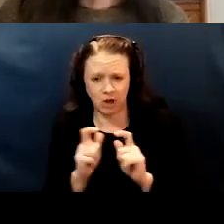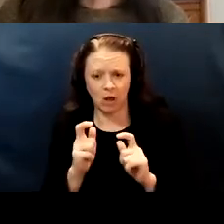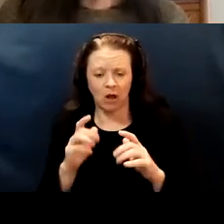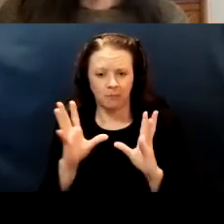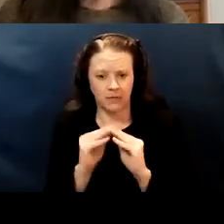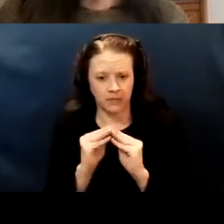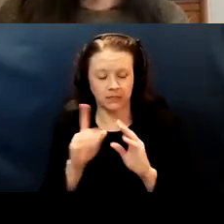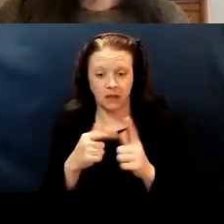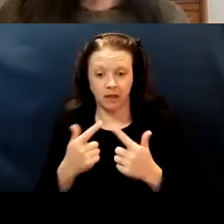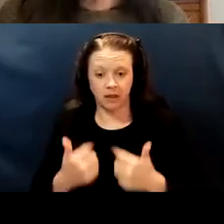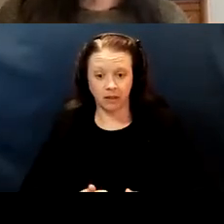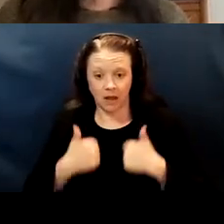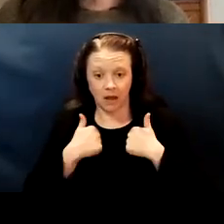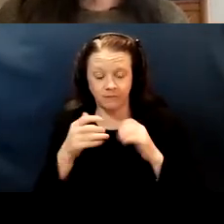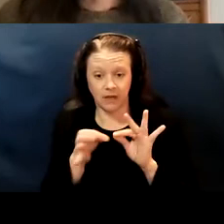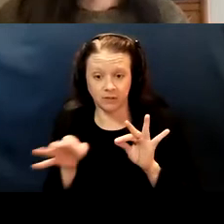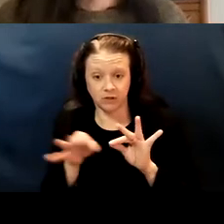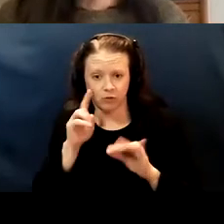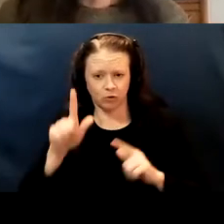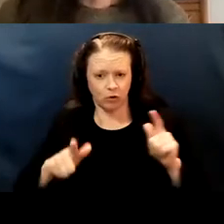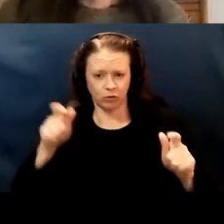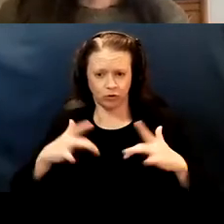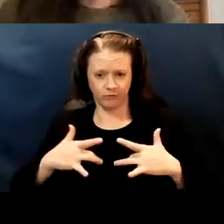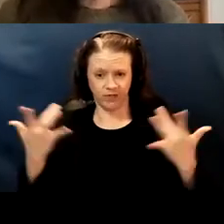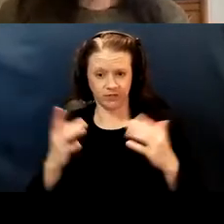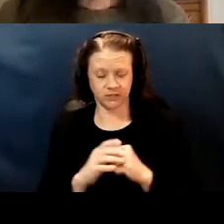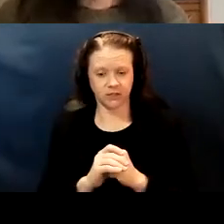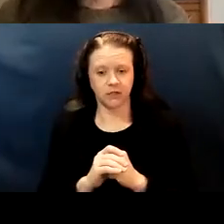then live captioning for larger events. So we know that automatic